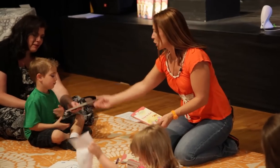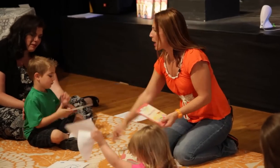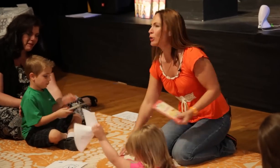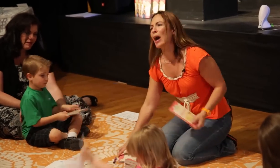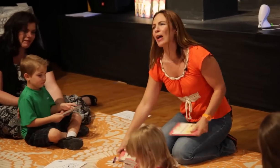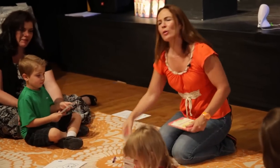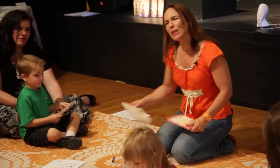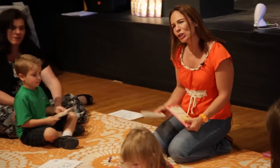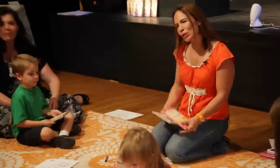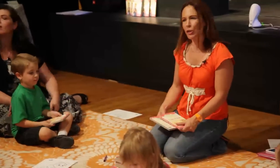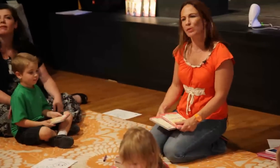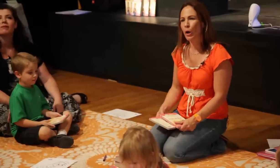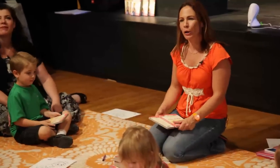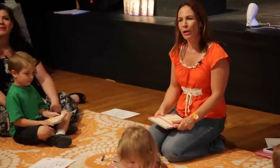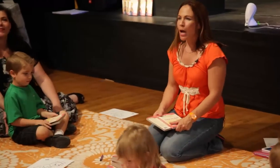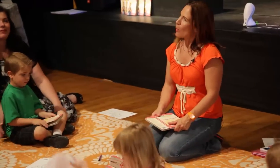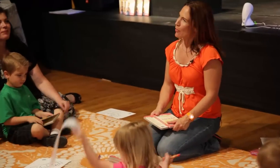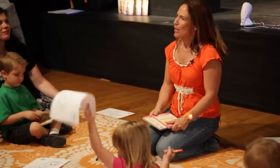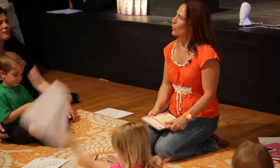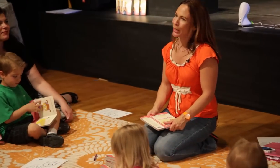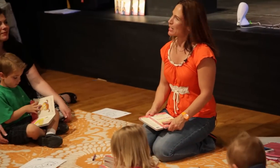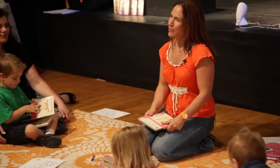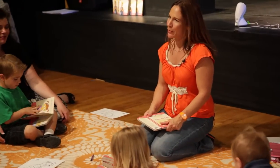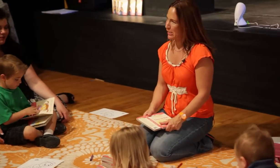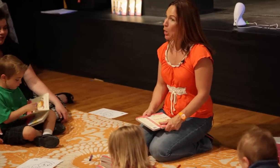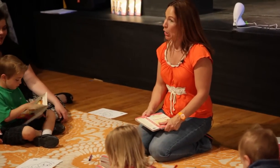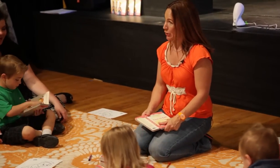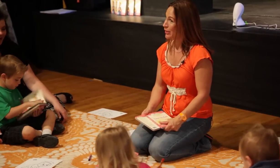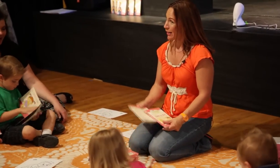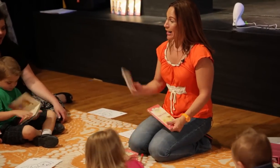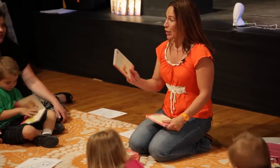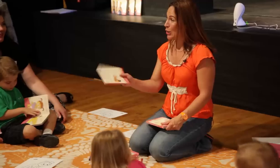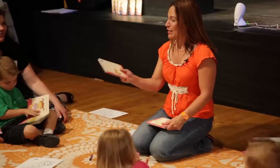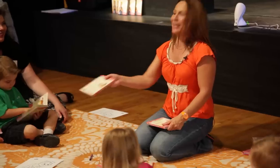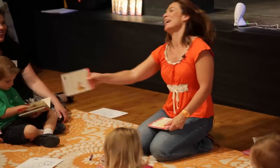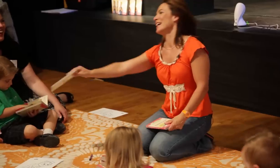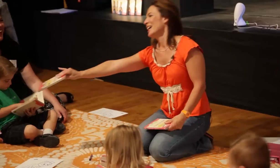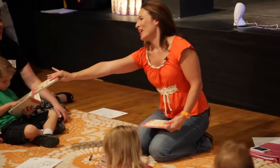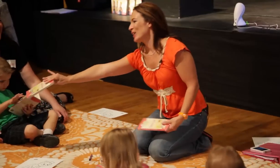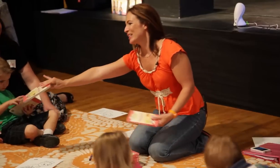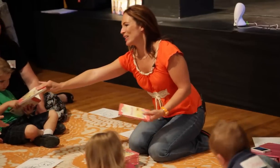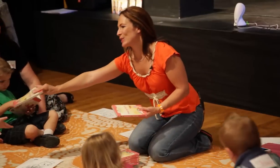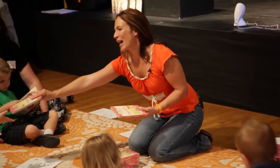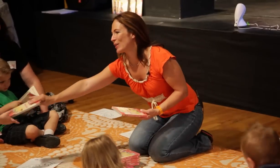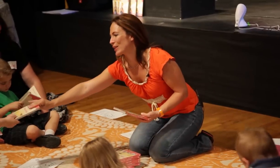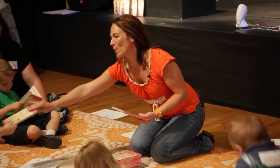How do they judge if they're smarter? "Well, they weren't going to be very smart." Good thing you signed with them.